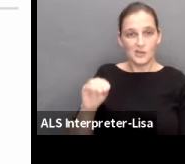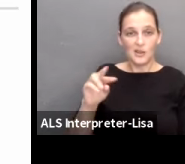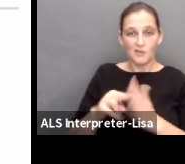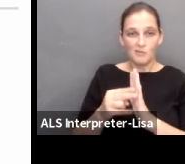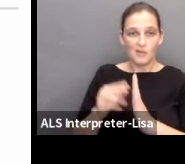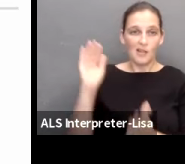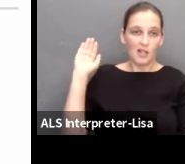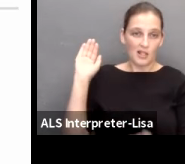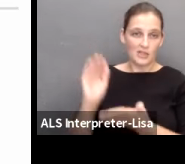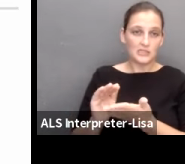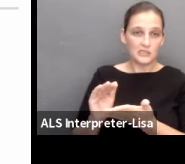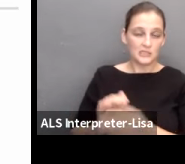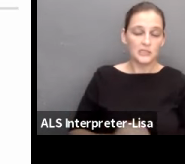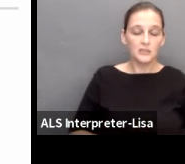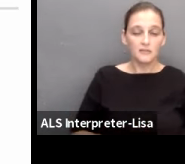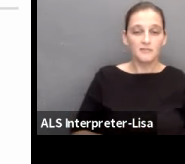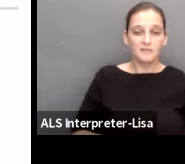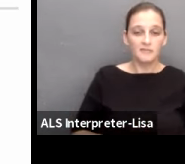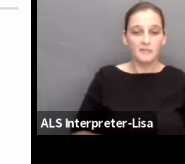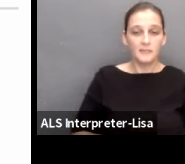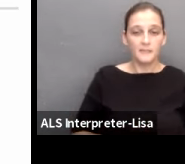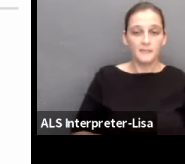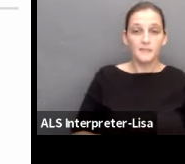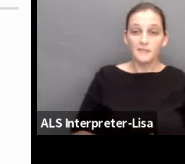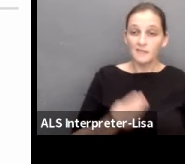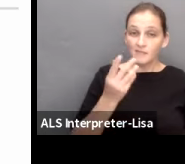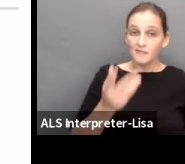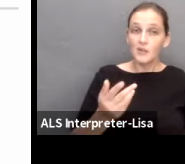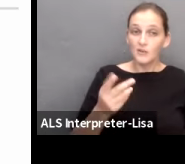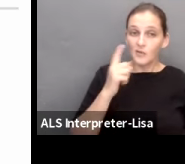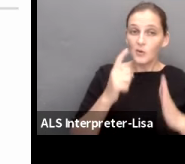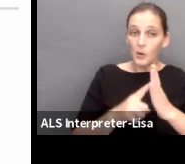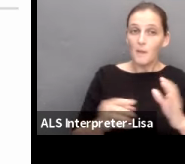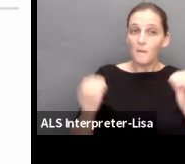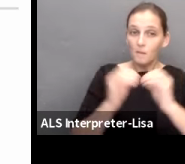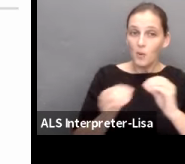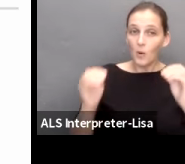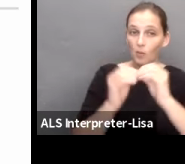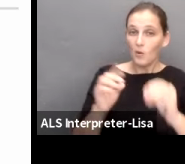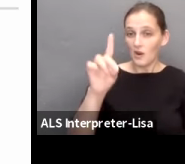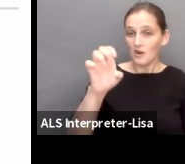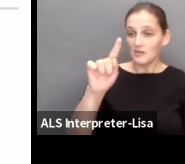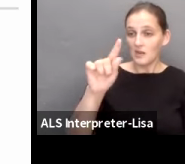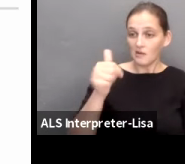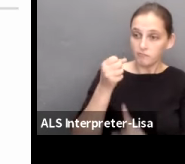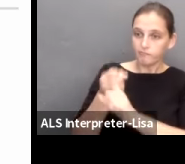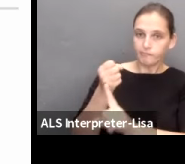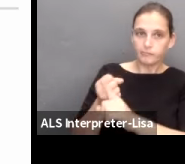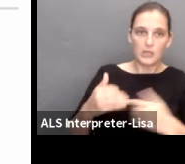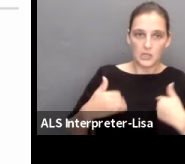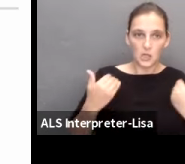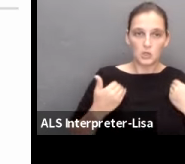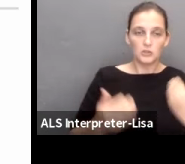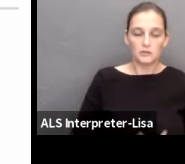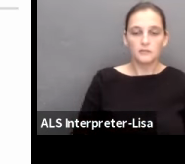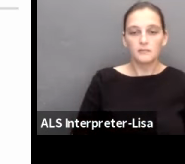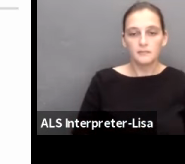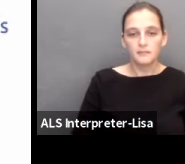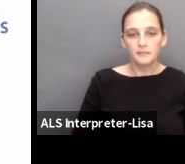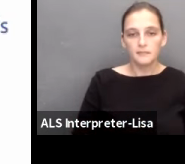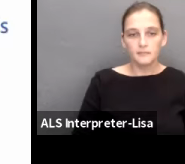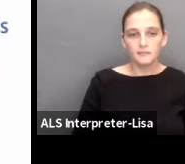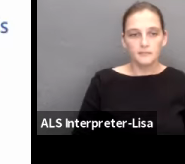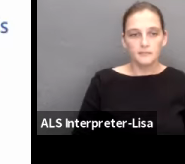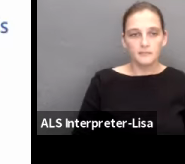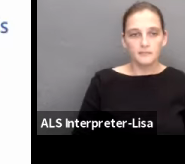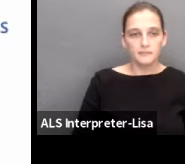and we have seen a lot of cases and younger people with this Delta variant wave.